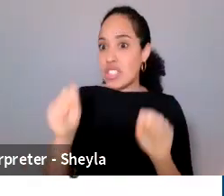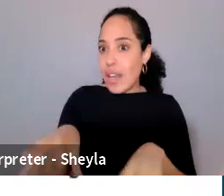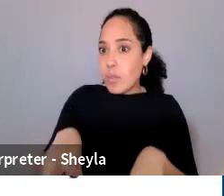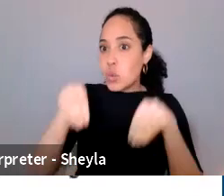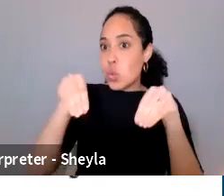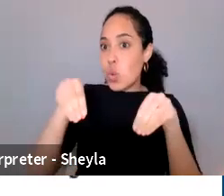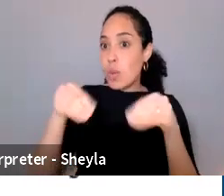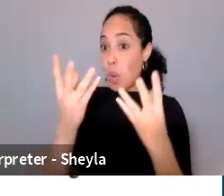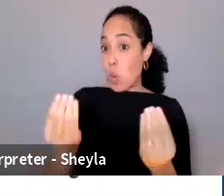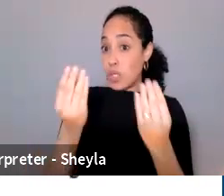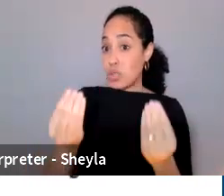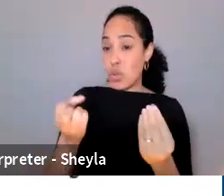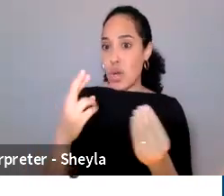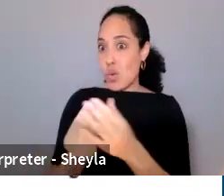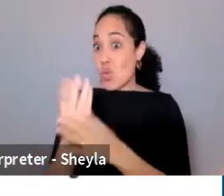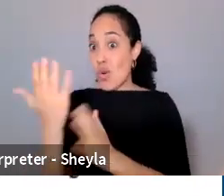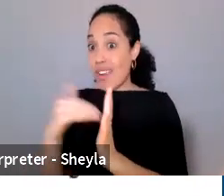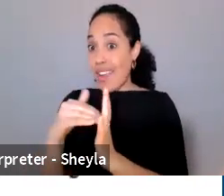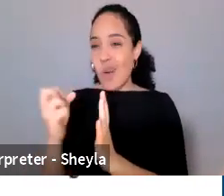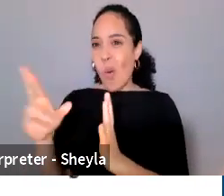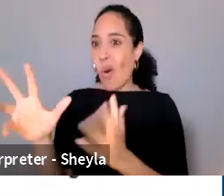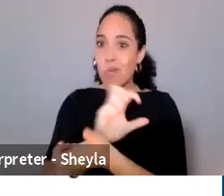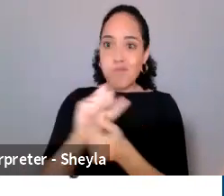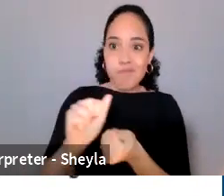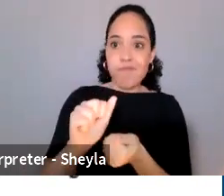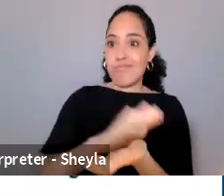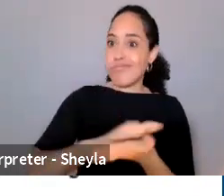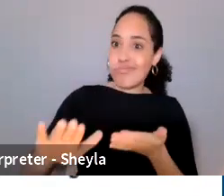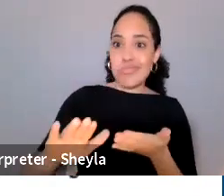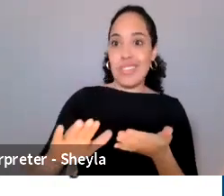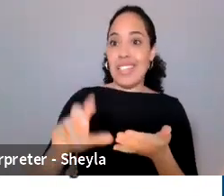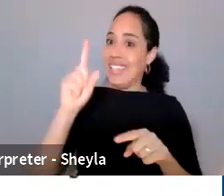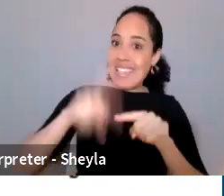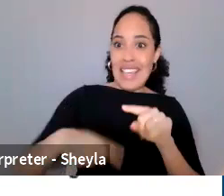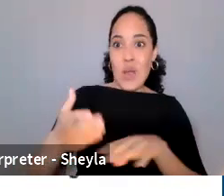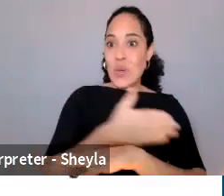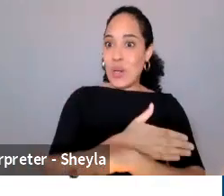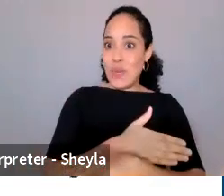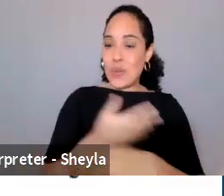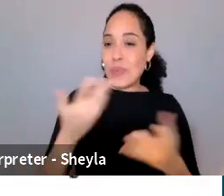they were burned so severely that that they won't necessarily recover as quickly uh the one thing